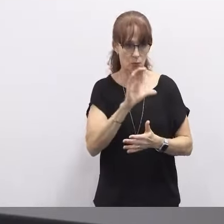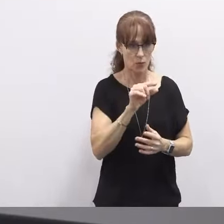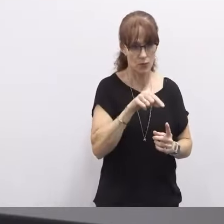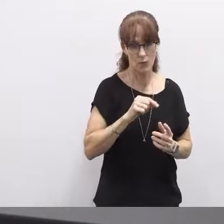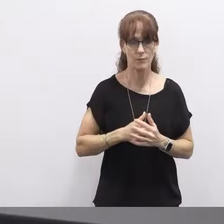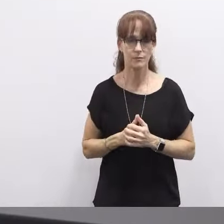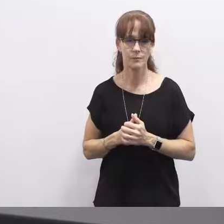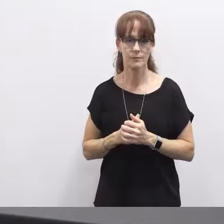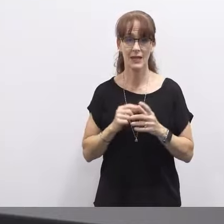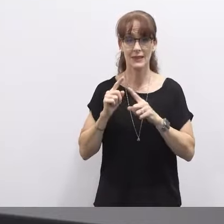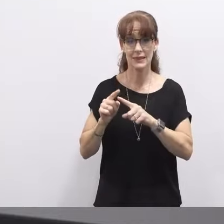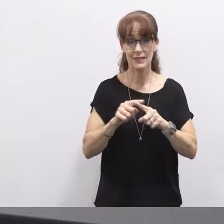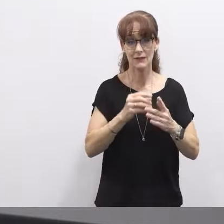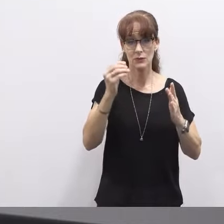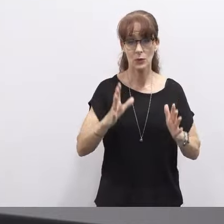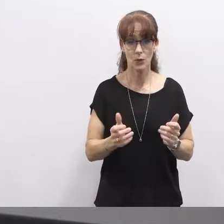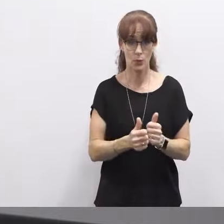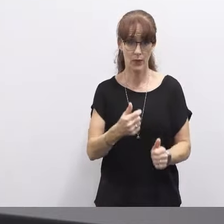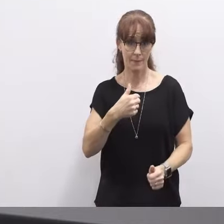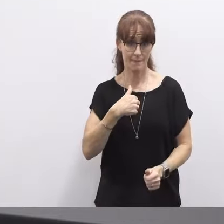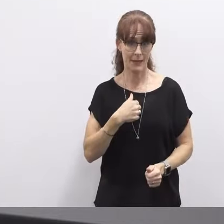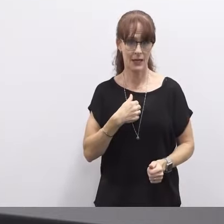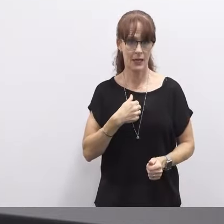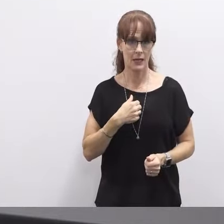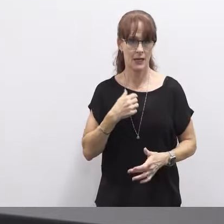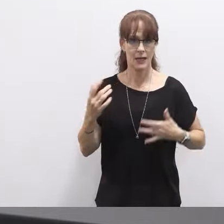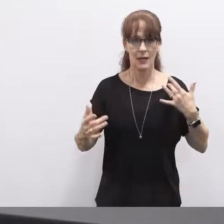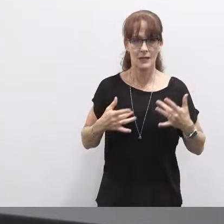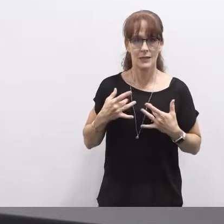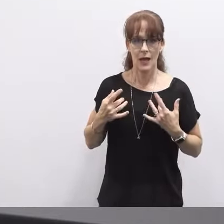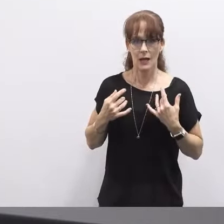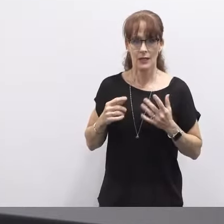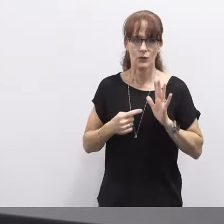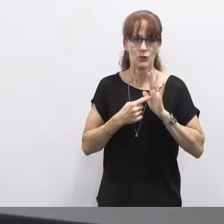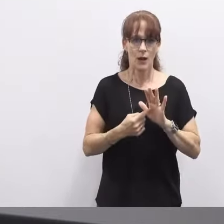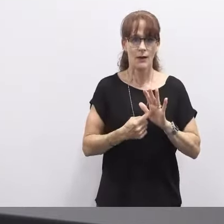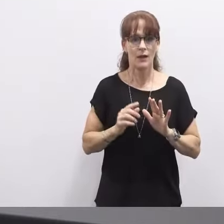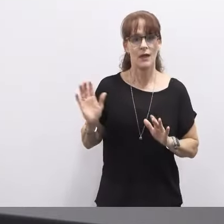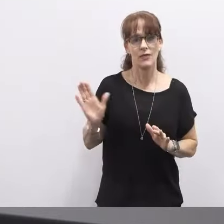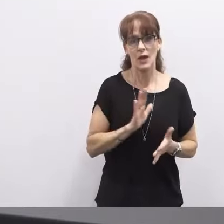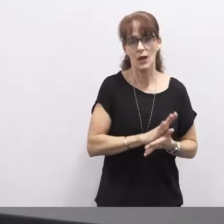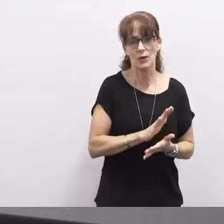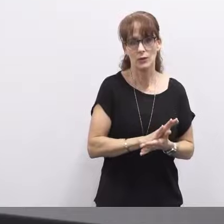Any of the other students who were there with me, just we're very excited to be there and represent their school and their own program